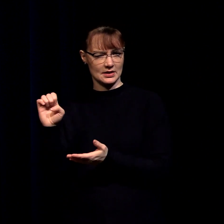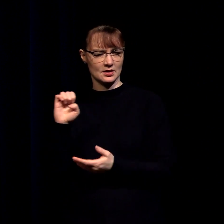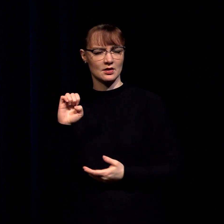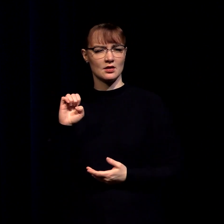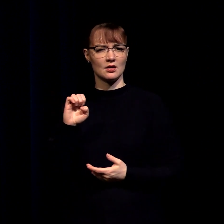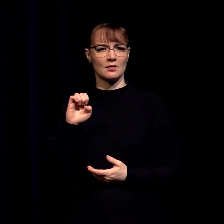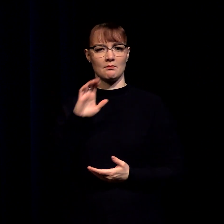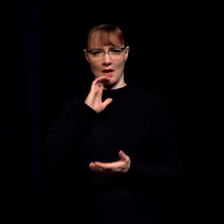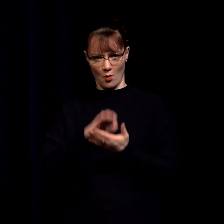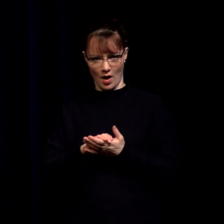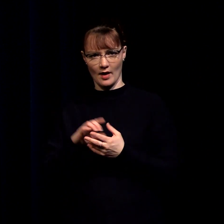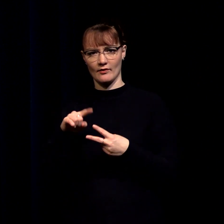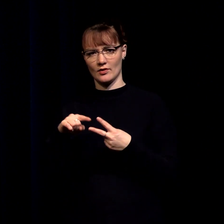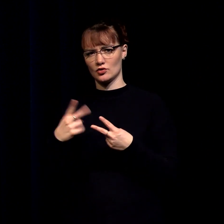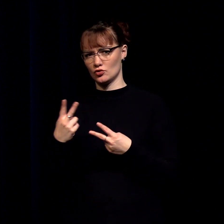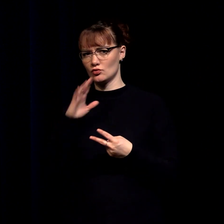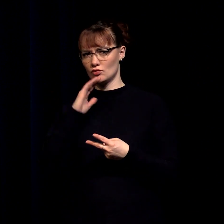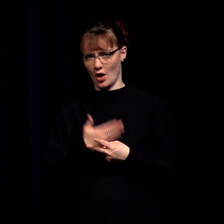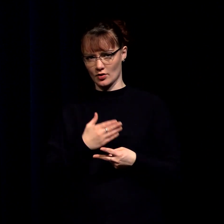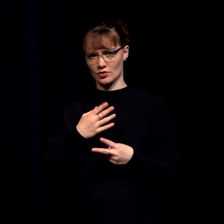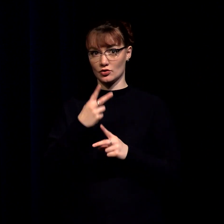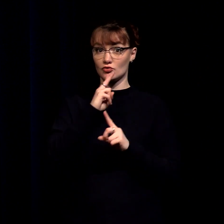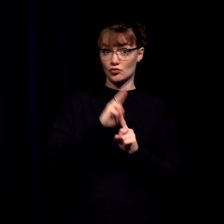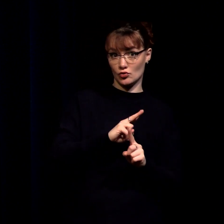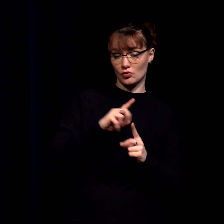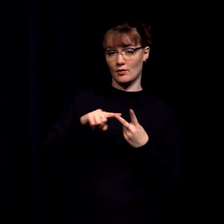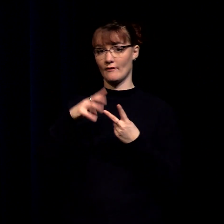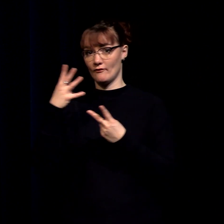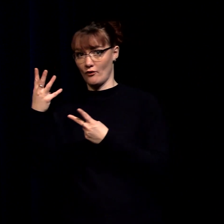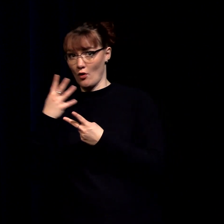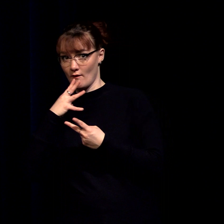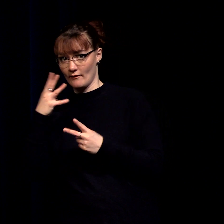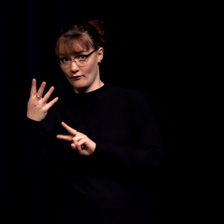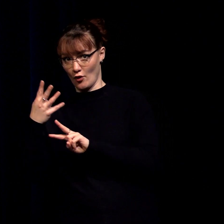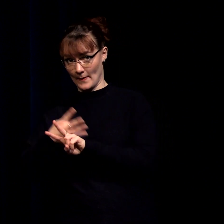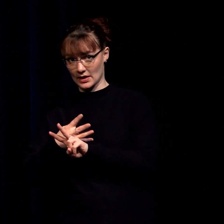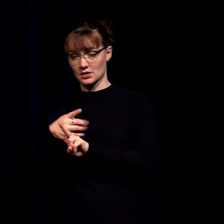little daughters, two years old and four months, we packed up everything into six suitcases and we landed in the country of